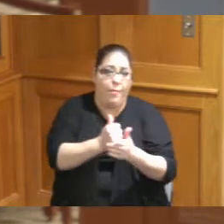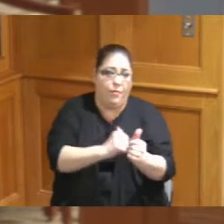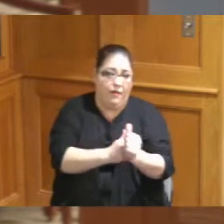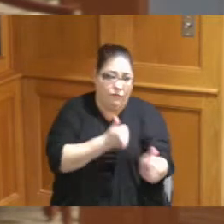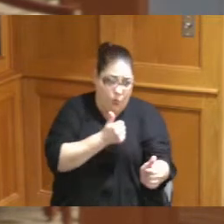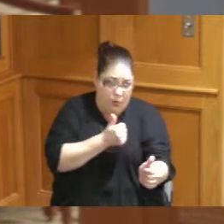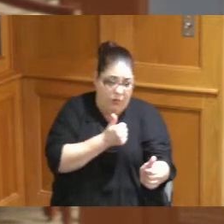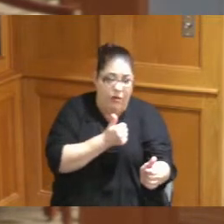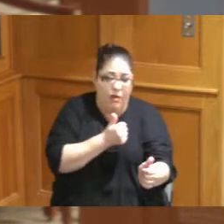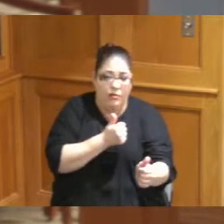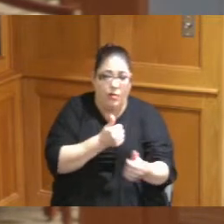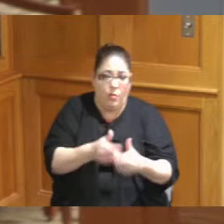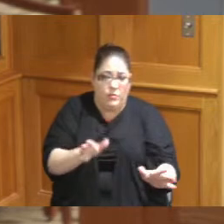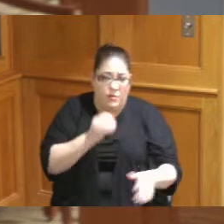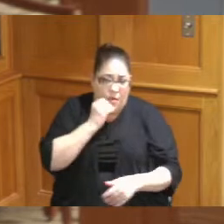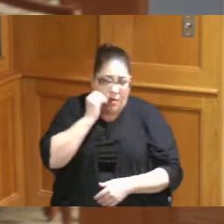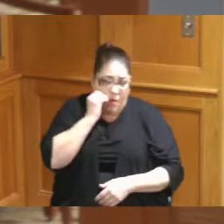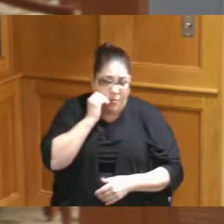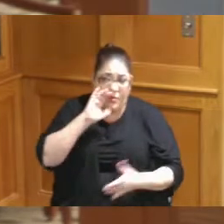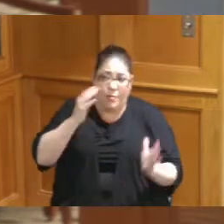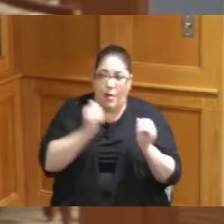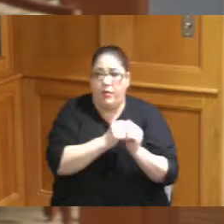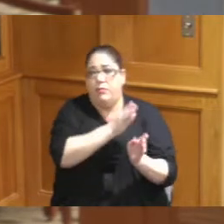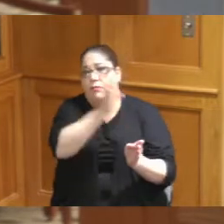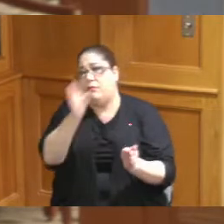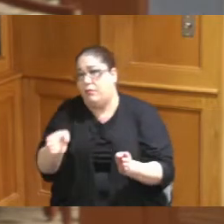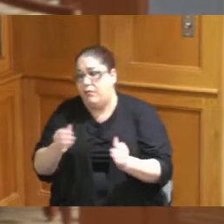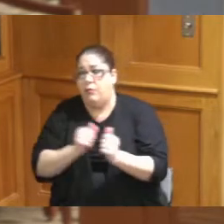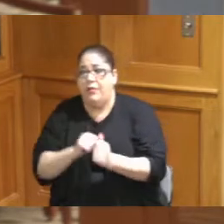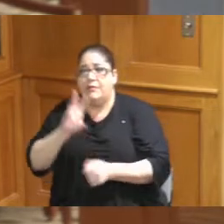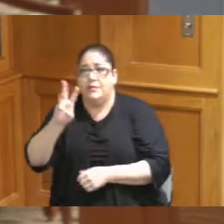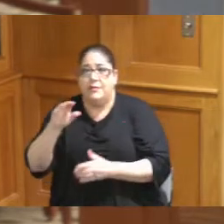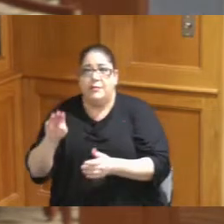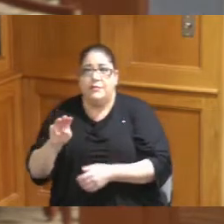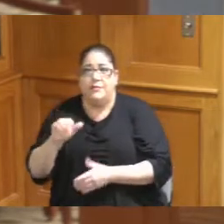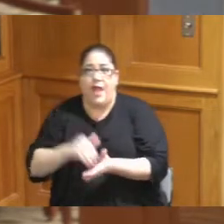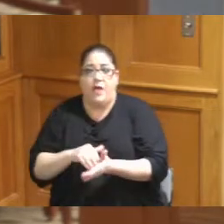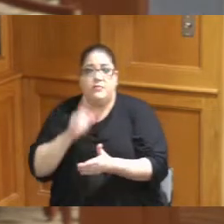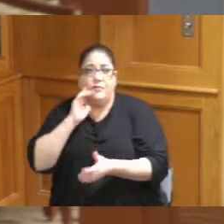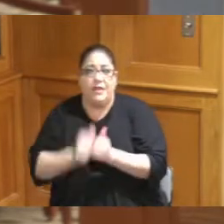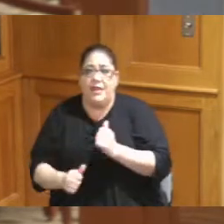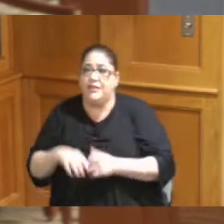ARPA funding and that you know I didn't come knock it on your door or Holly's door or Jeff's door or